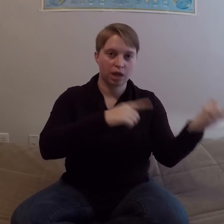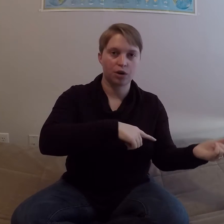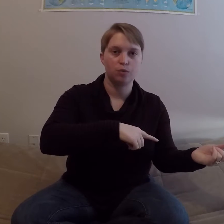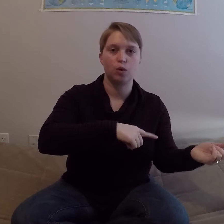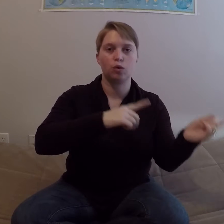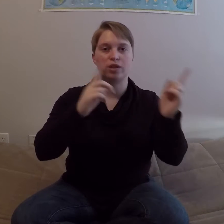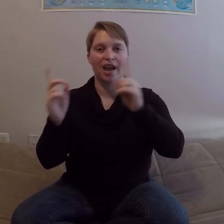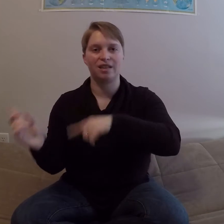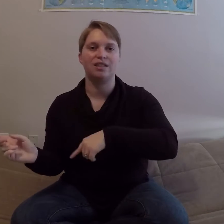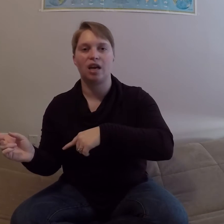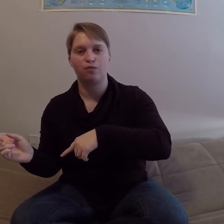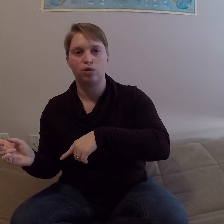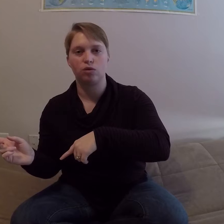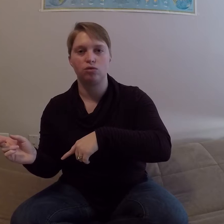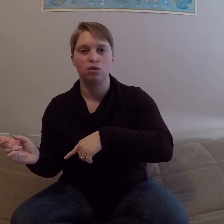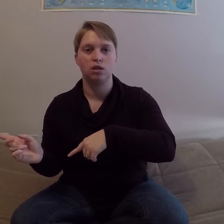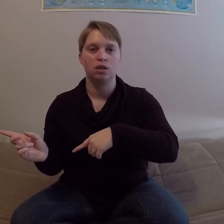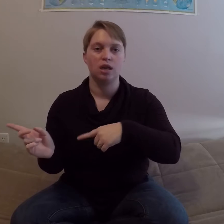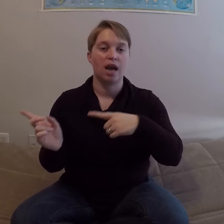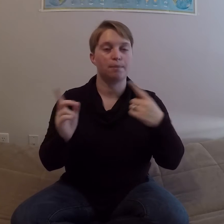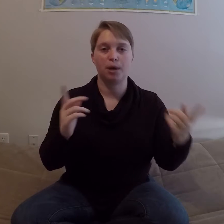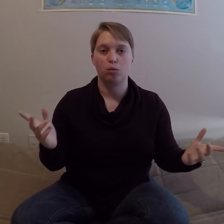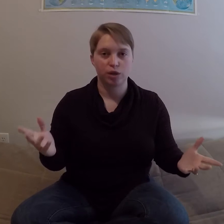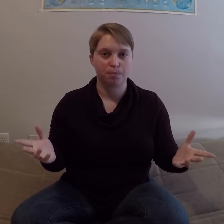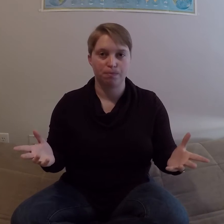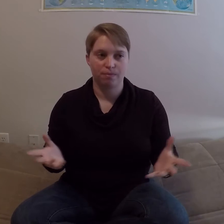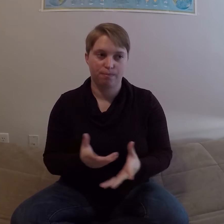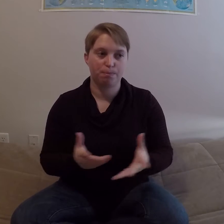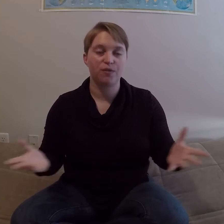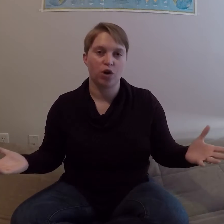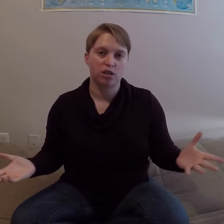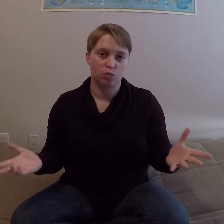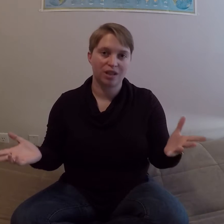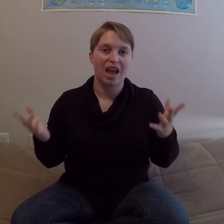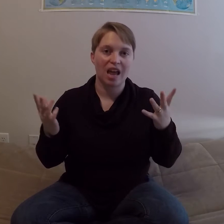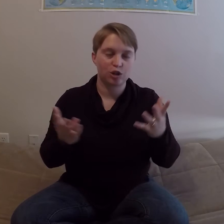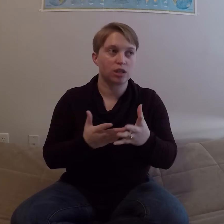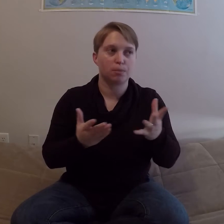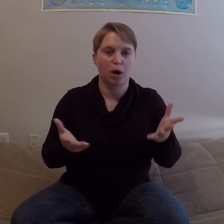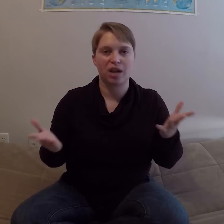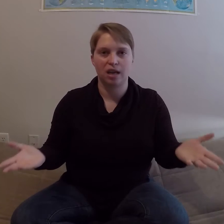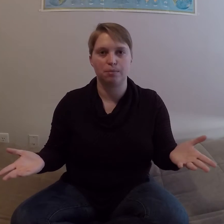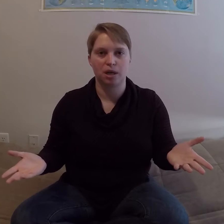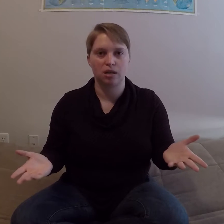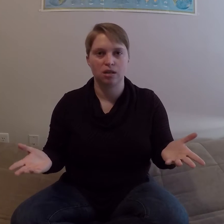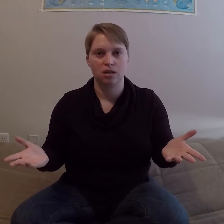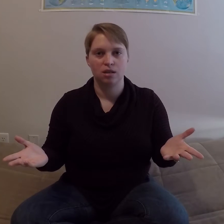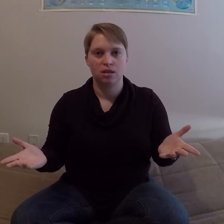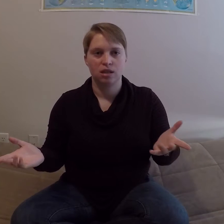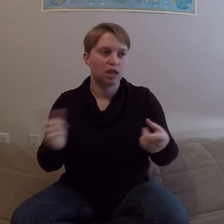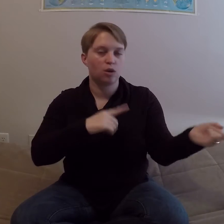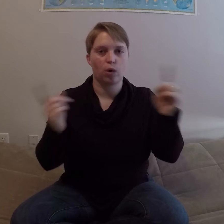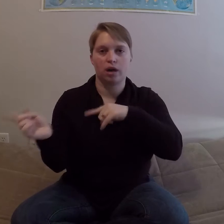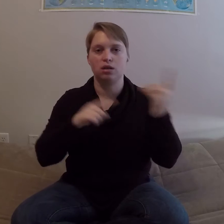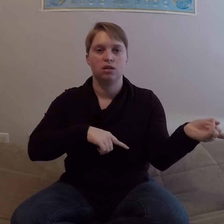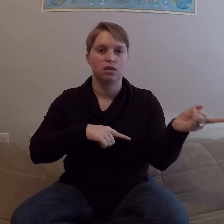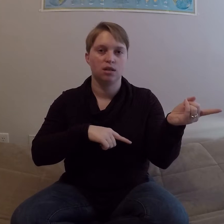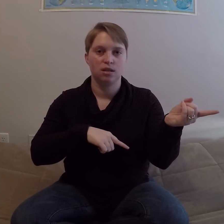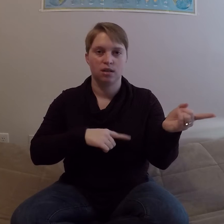the hearing world and the deaf world and would be able to be friends with just about anybody either way.